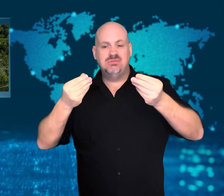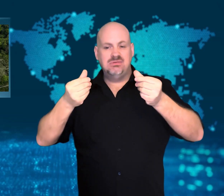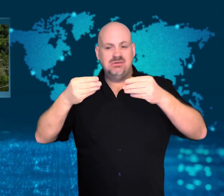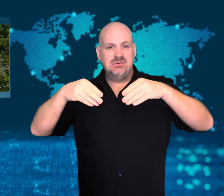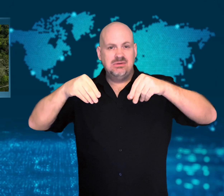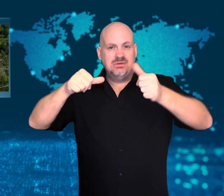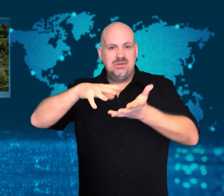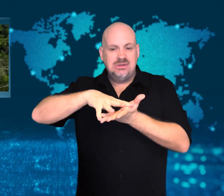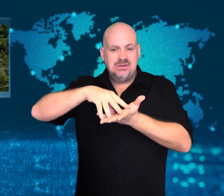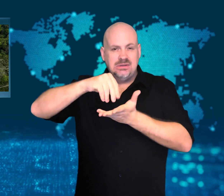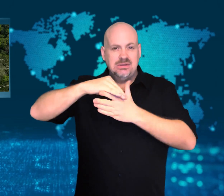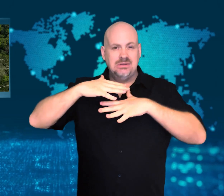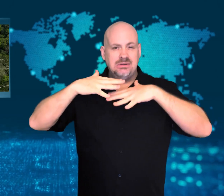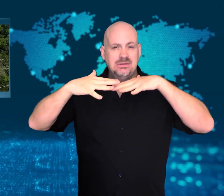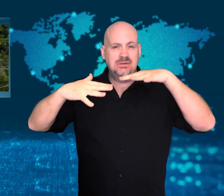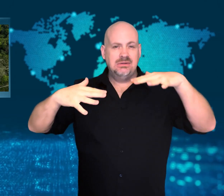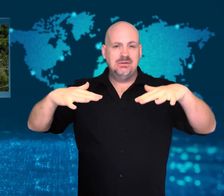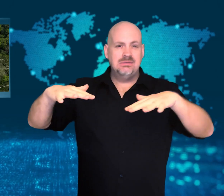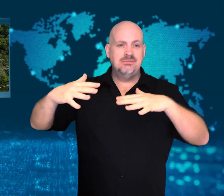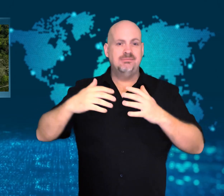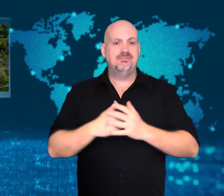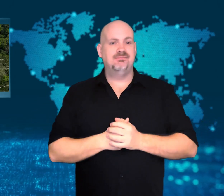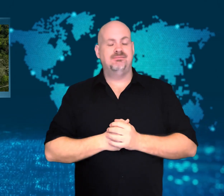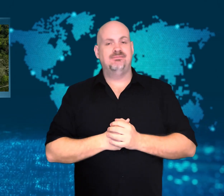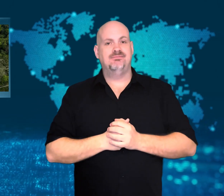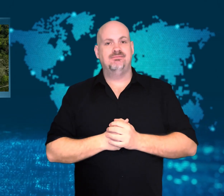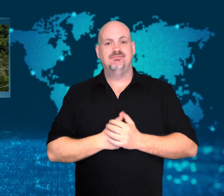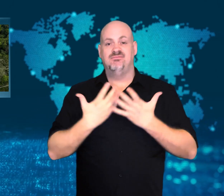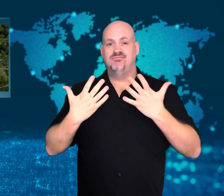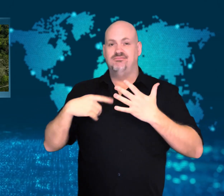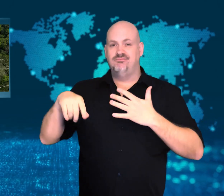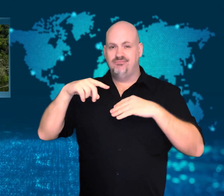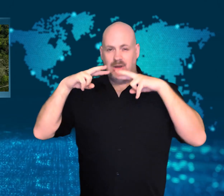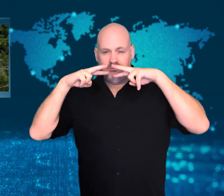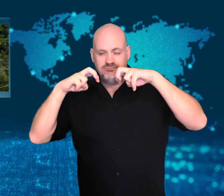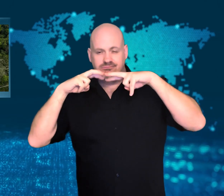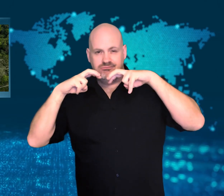Studies show that Brazil’s Amazon,